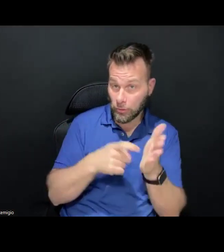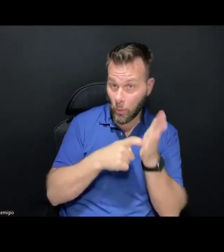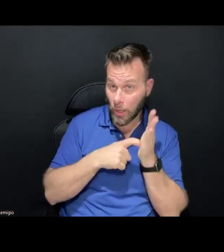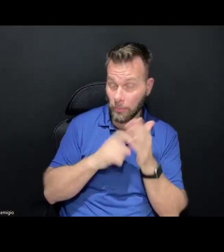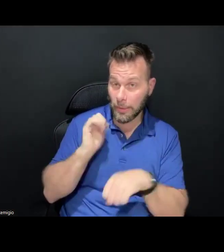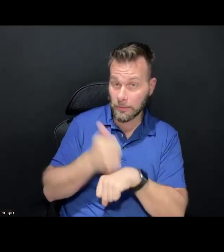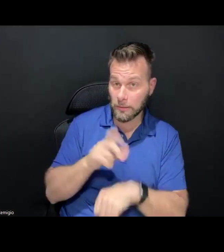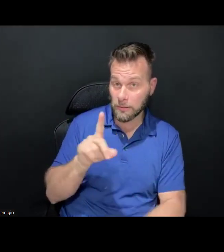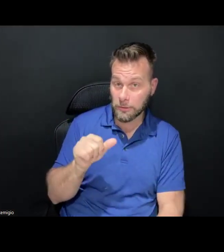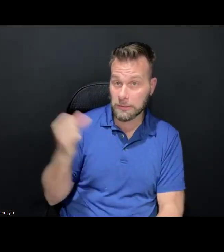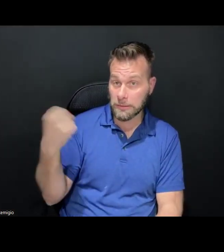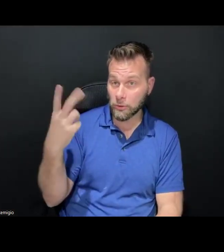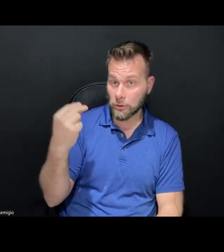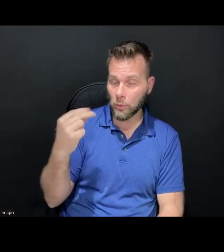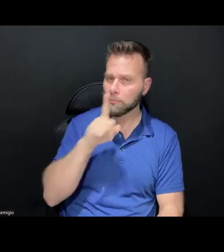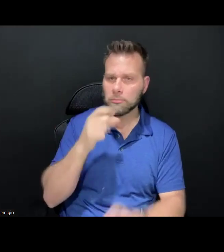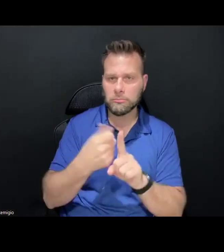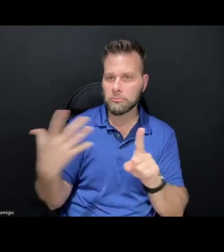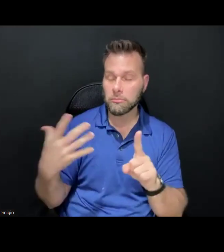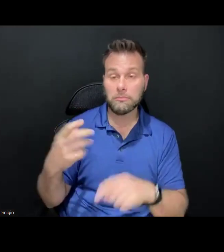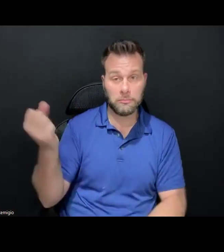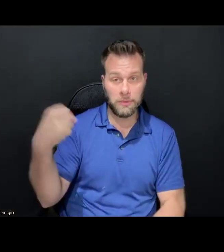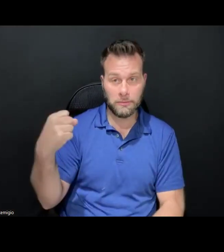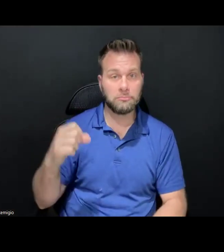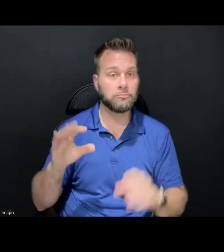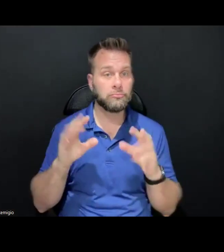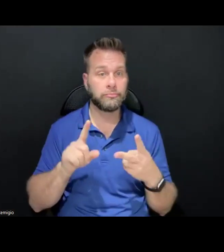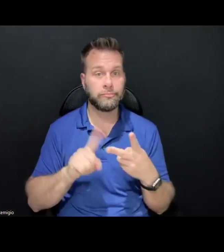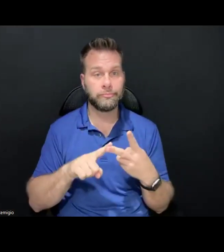a Service Animal required due to That's yes or no.